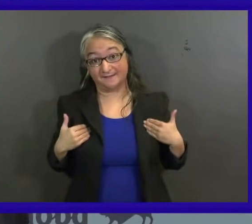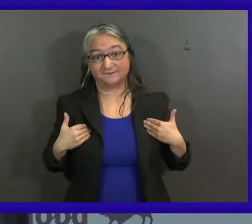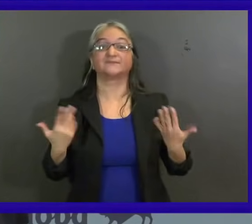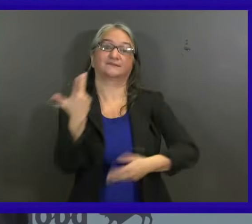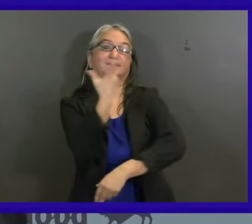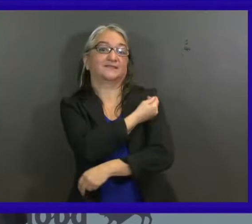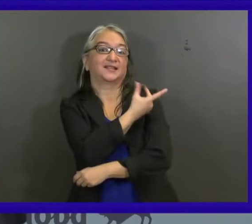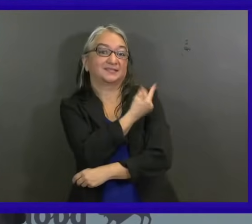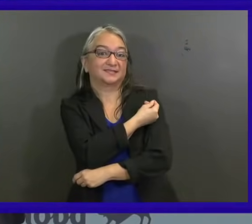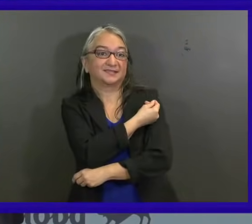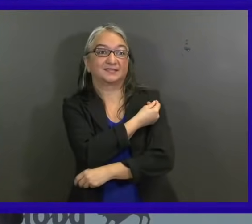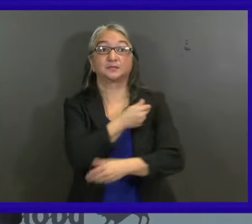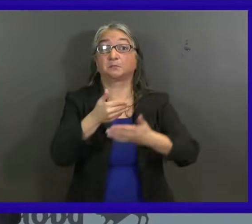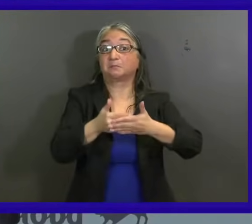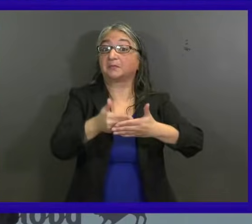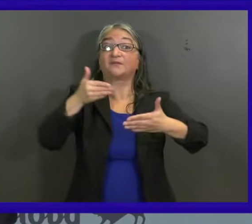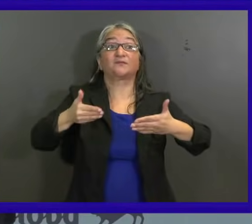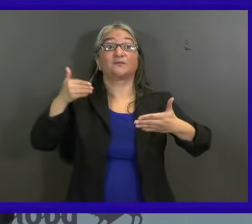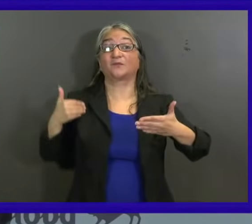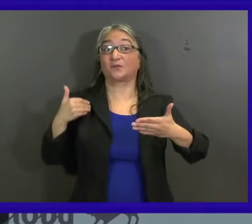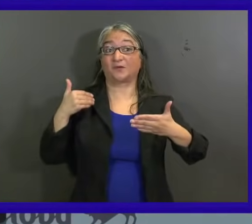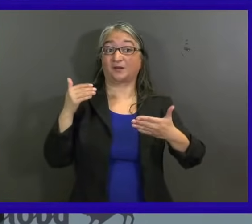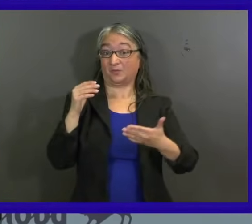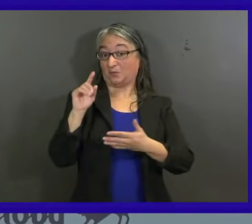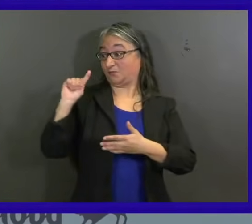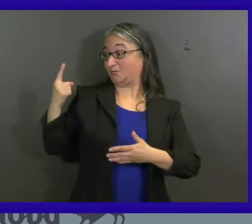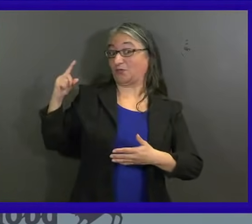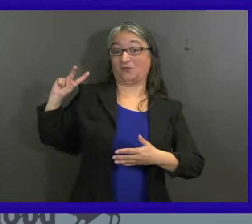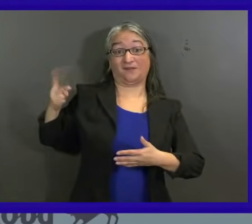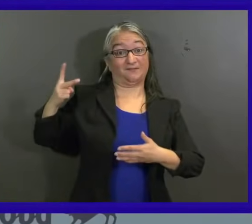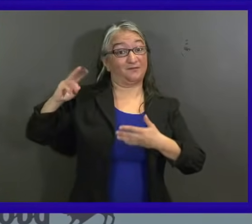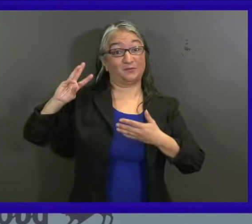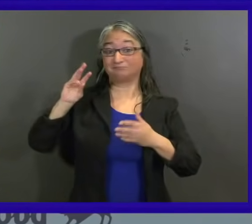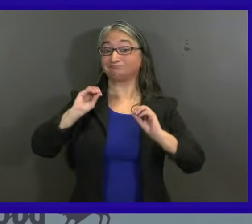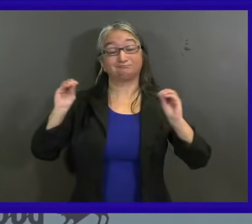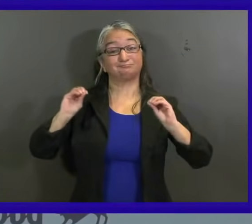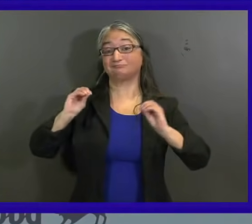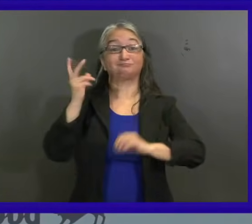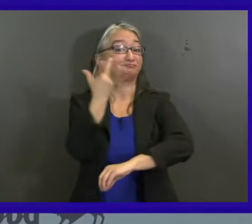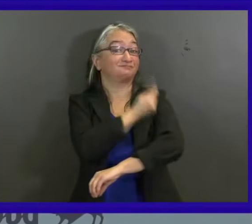and we know that our best protection against this variant or any of the other variants that